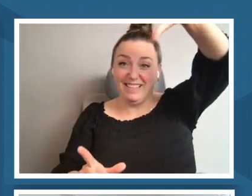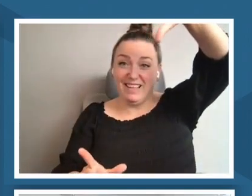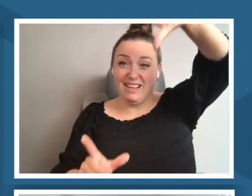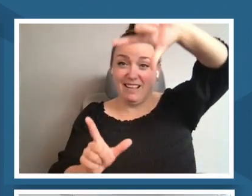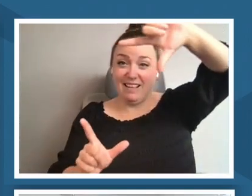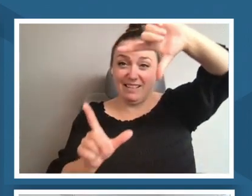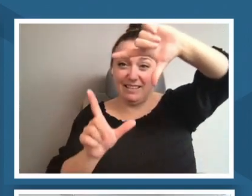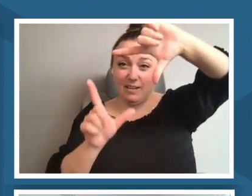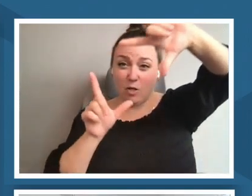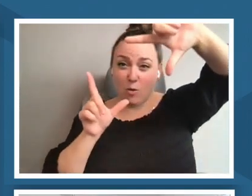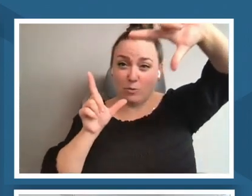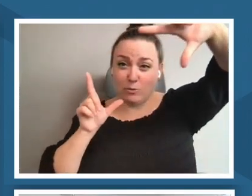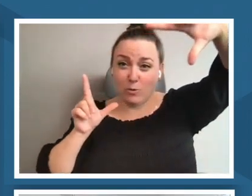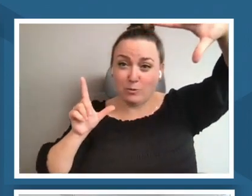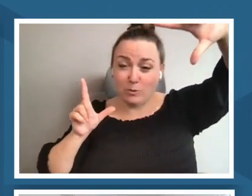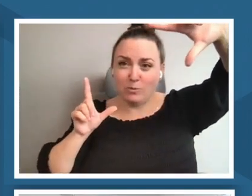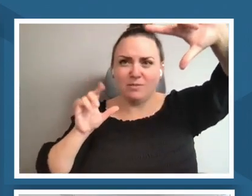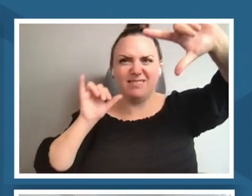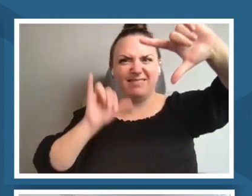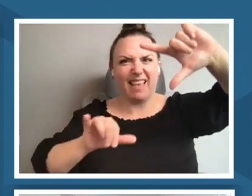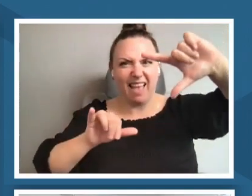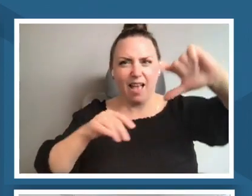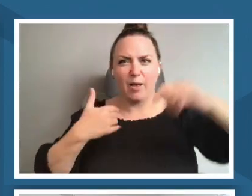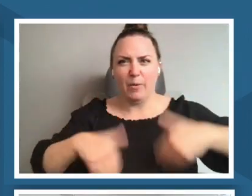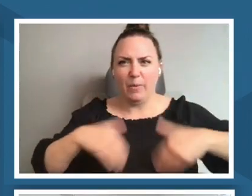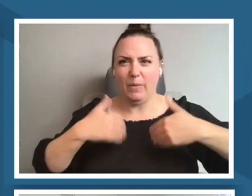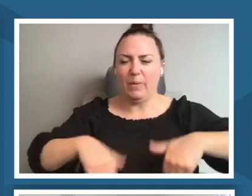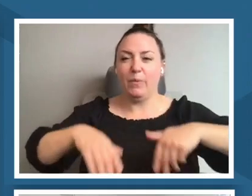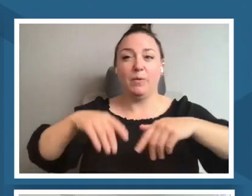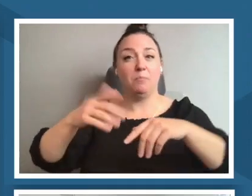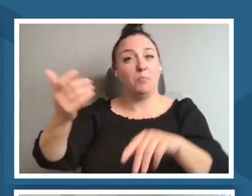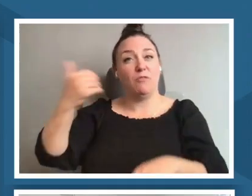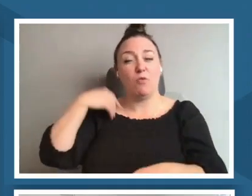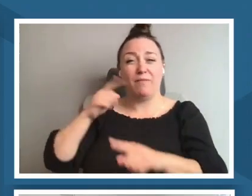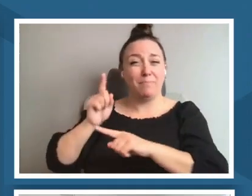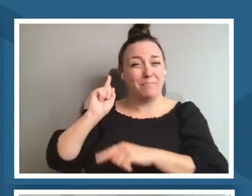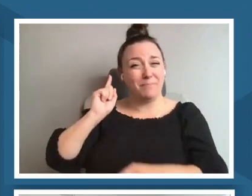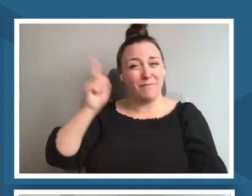and this figure in the corner that seems